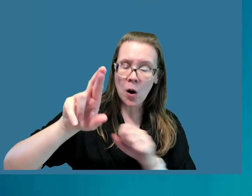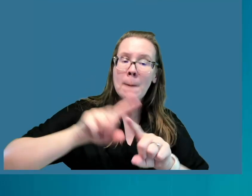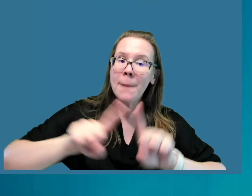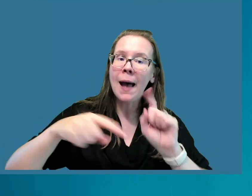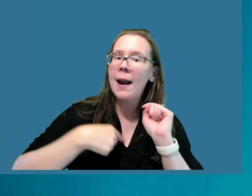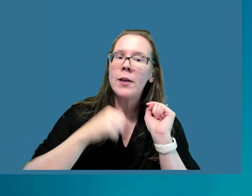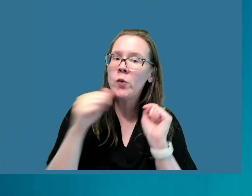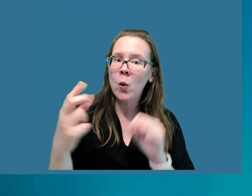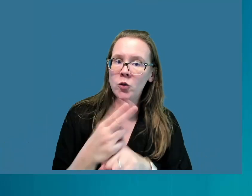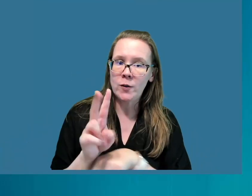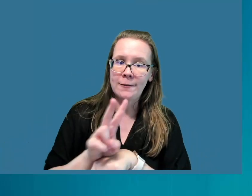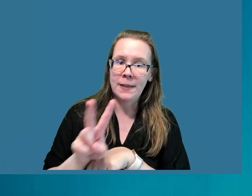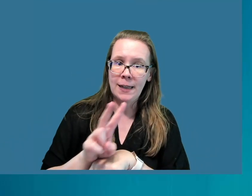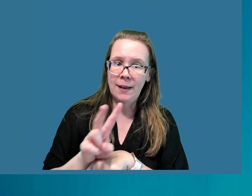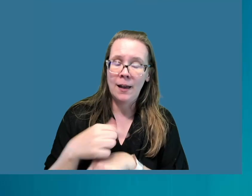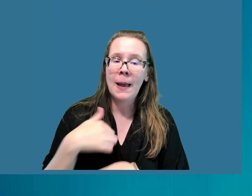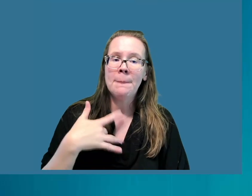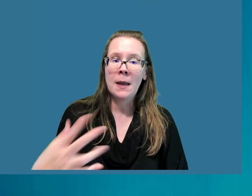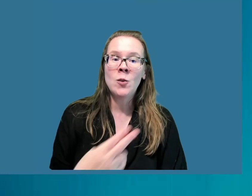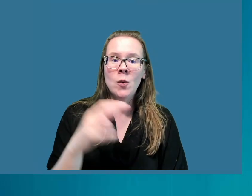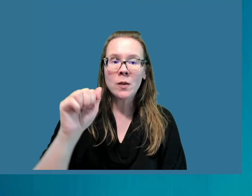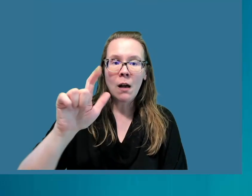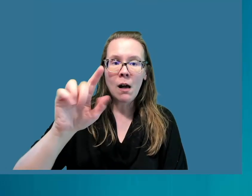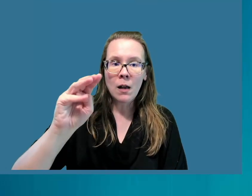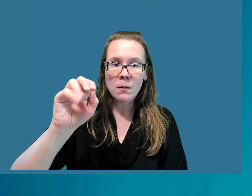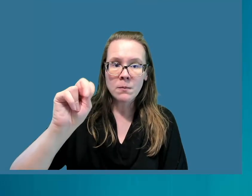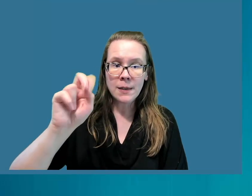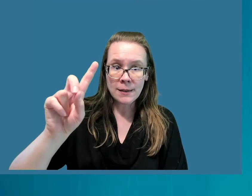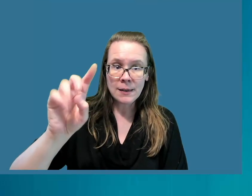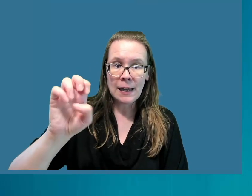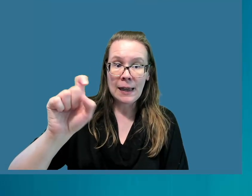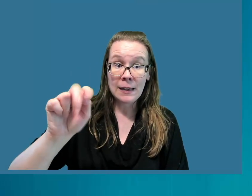on the back of Genie's, she recommends vanilla; but I tend to use almond extract.